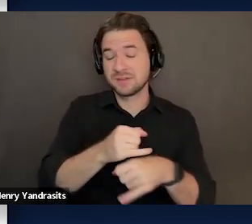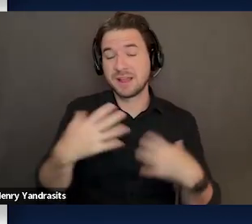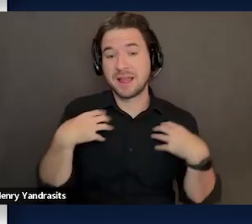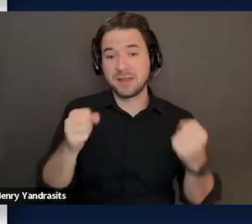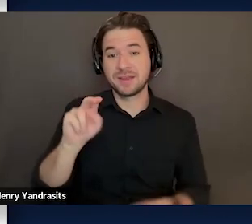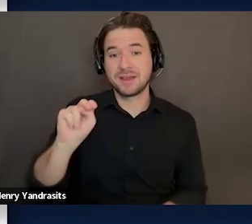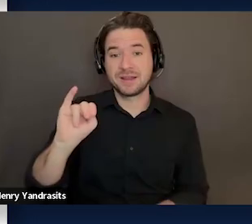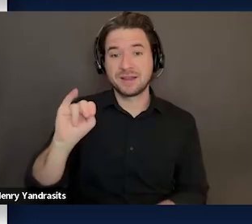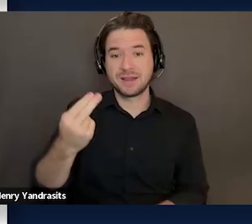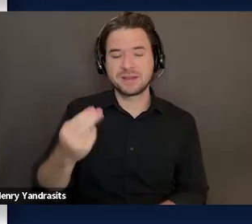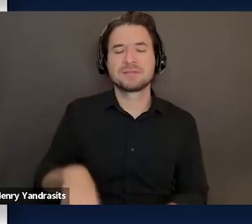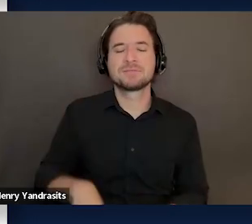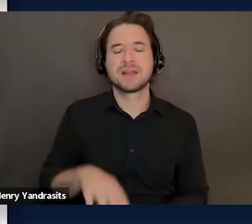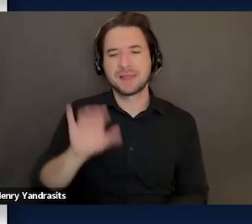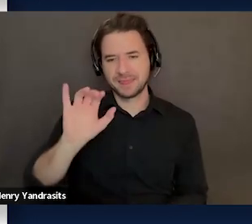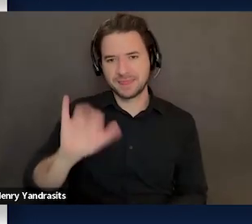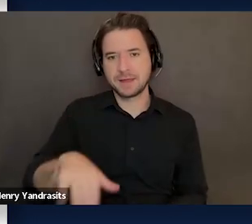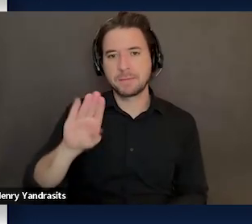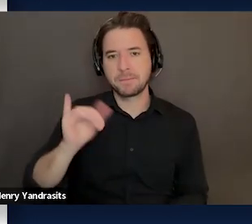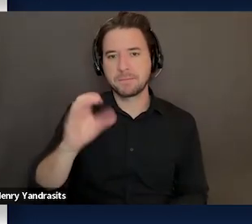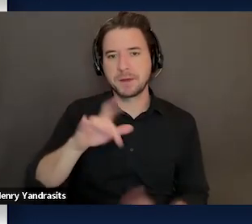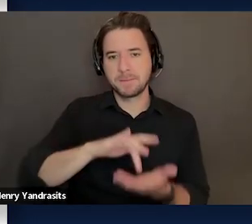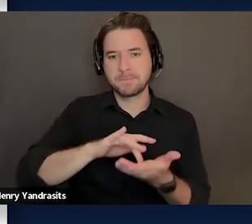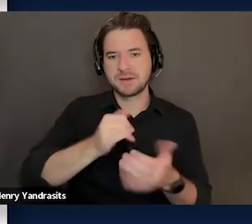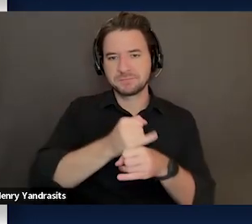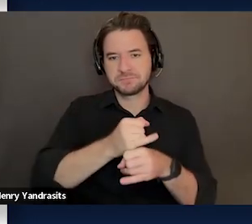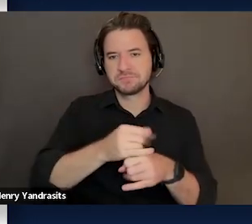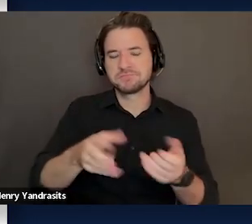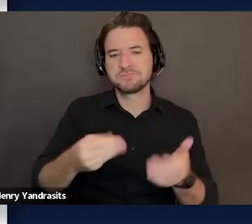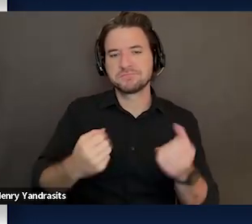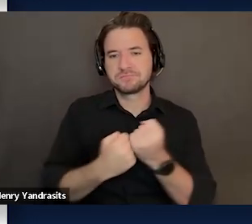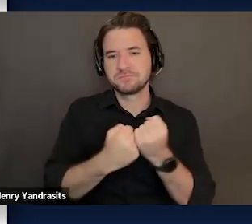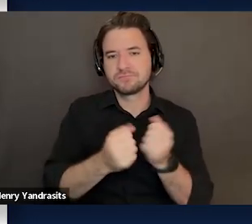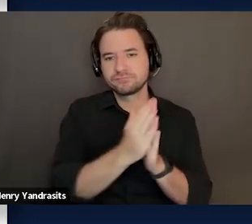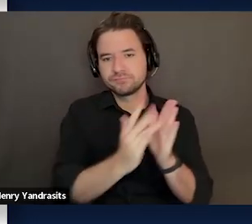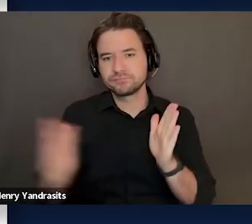or NIH is a biomedical institution that funds a broad range of health research in the US.